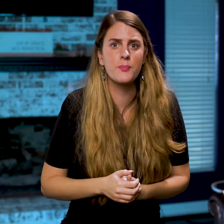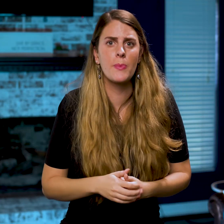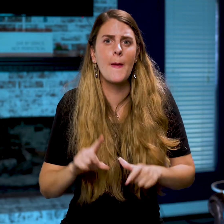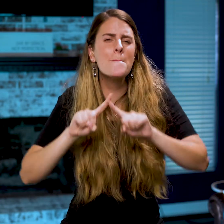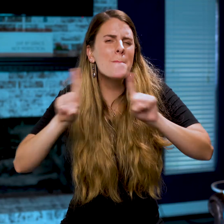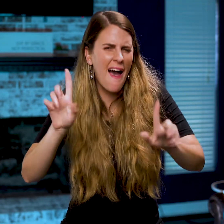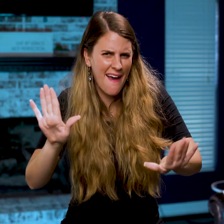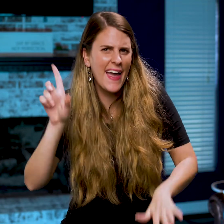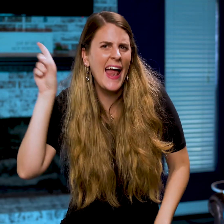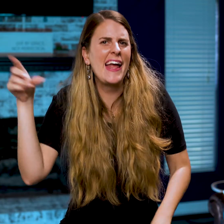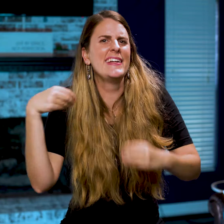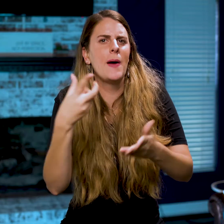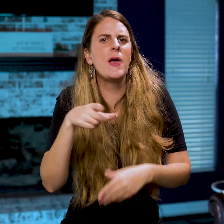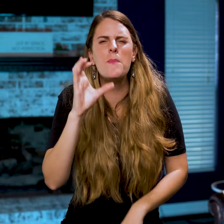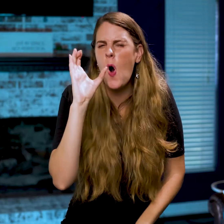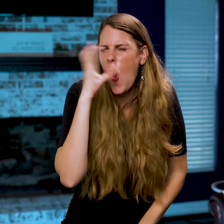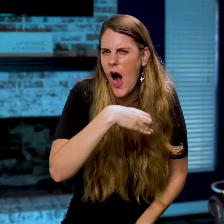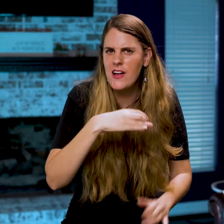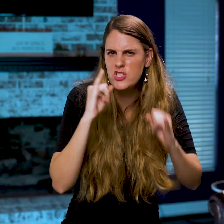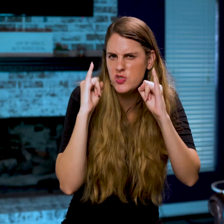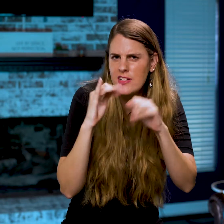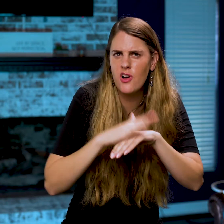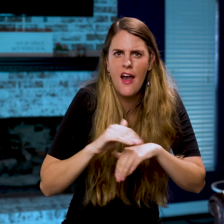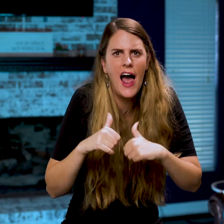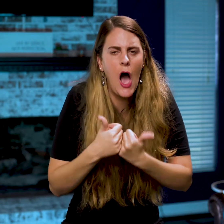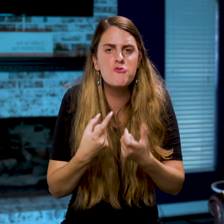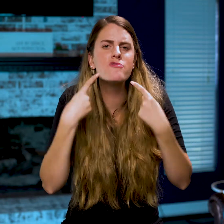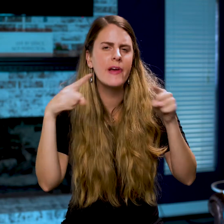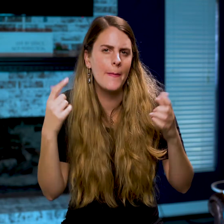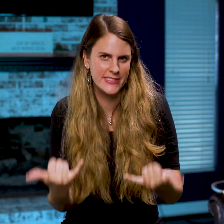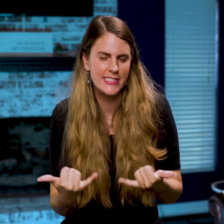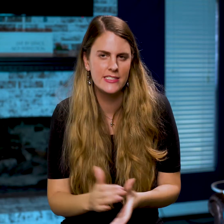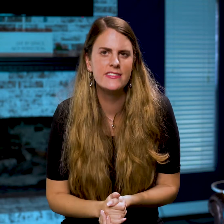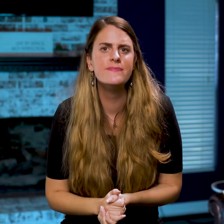But He gives odd instructions on how to accomplish this: